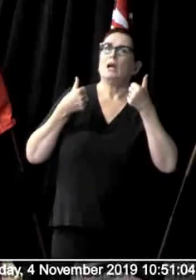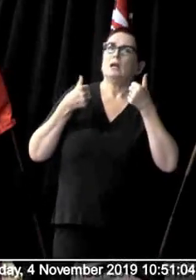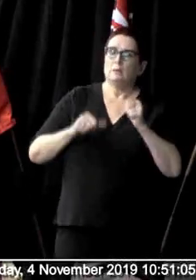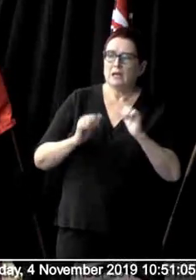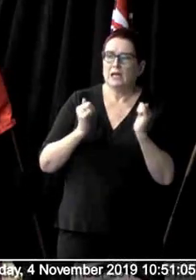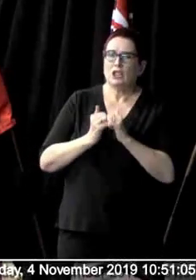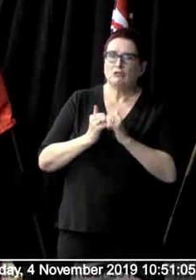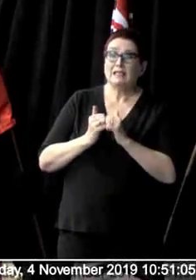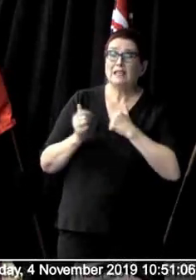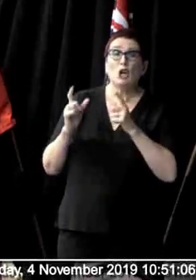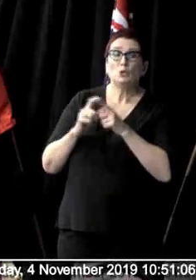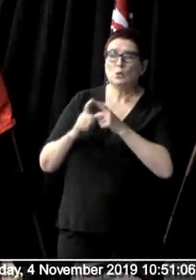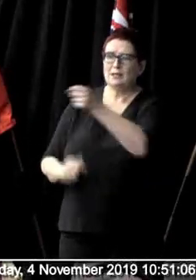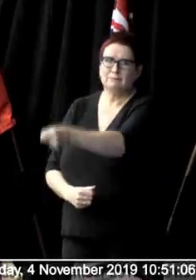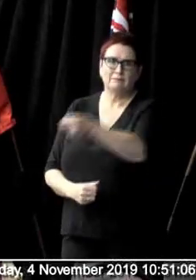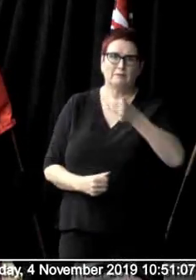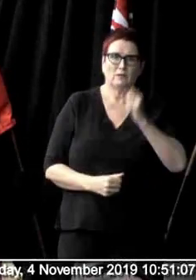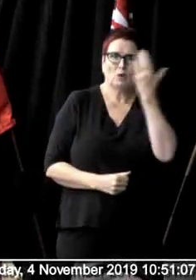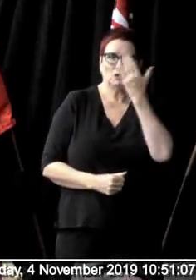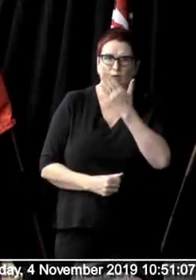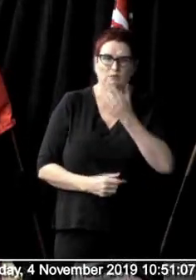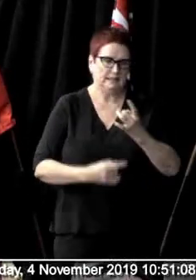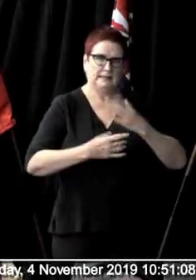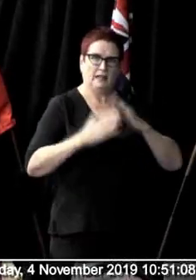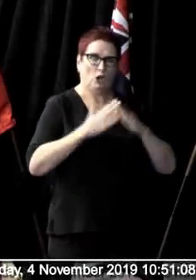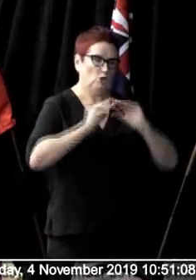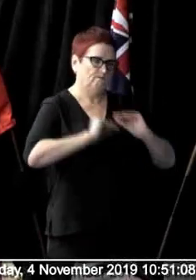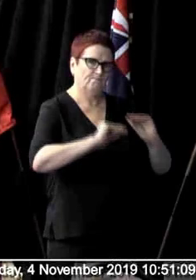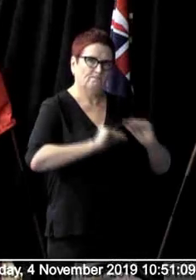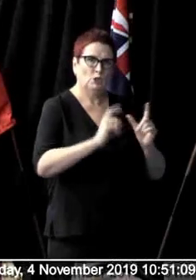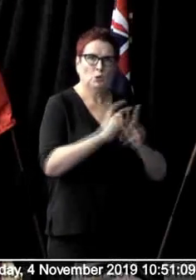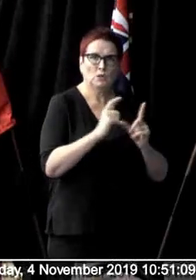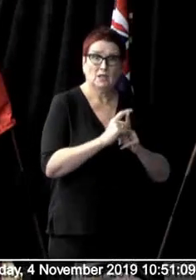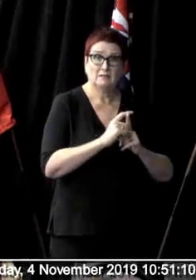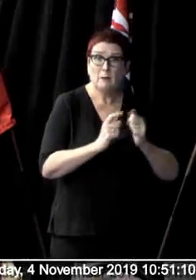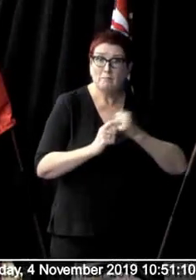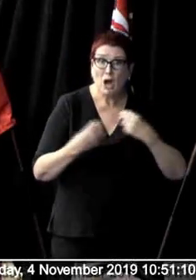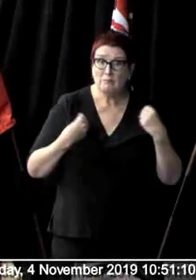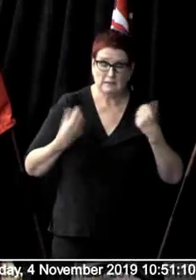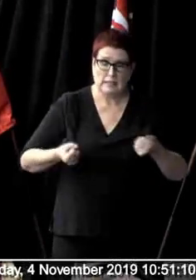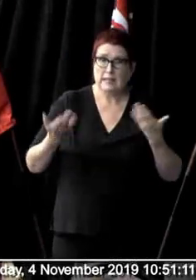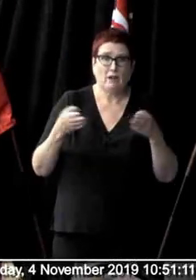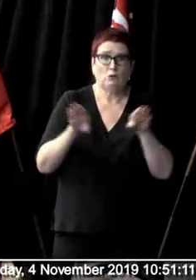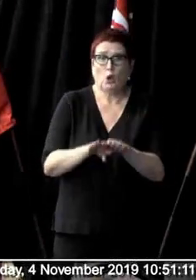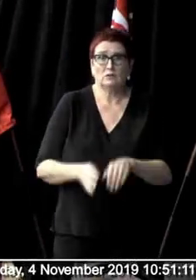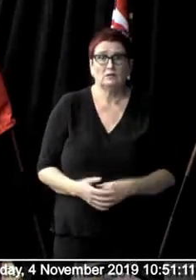remove her from school and home school her. I had to give up my own business which was rewarding